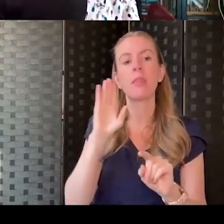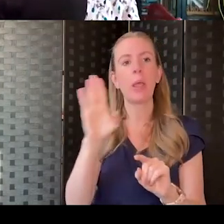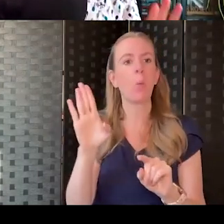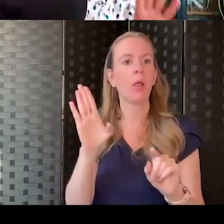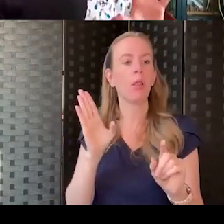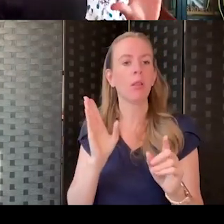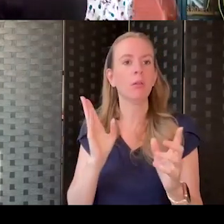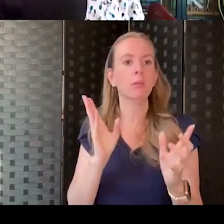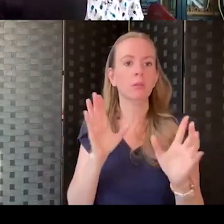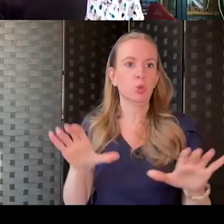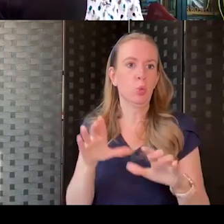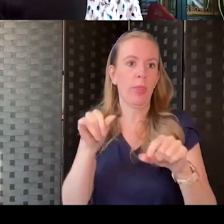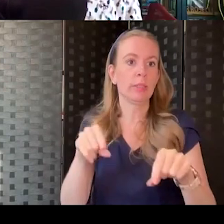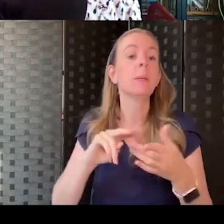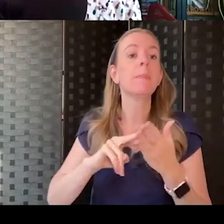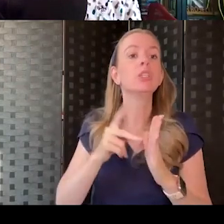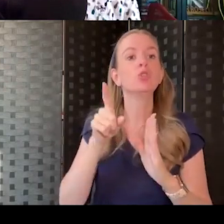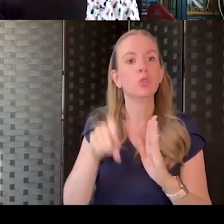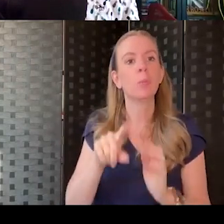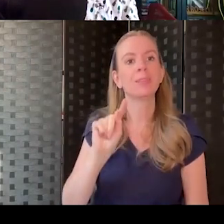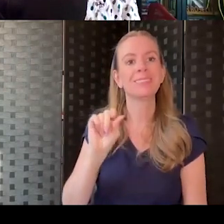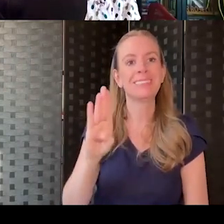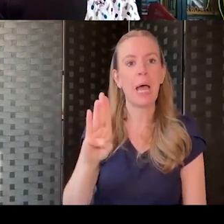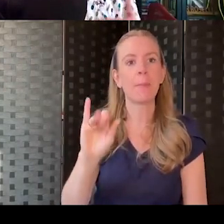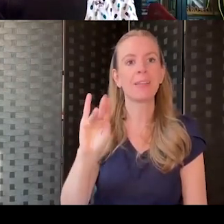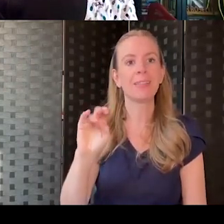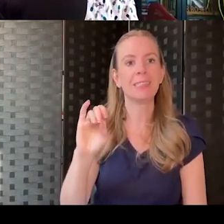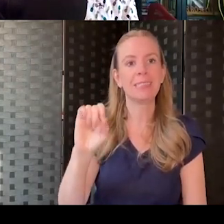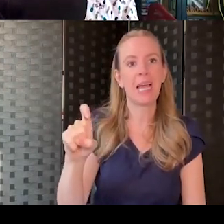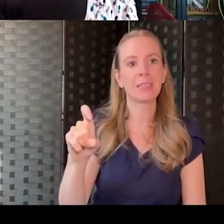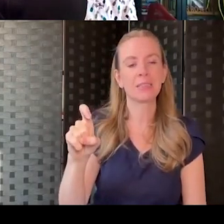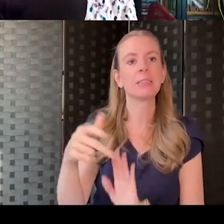Anyway, that means, you need to give it an attribute, which will satisfy the